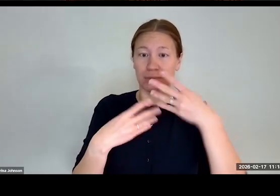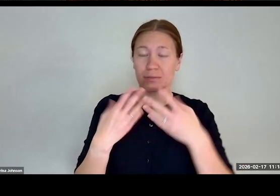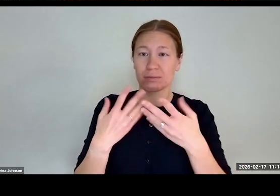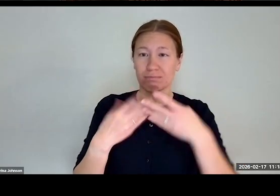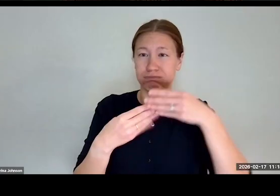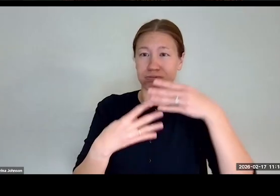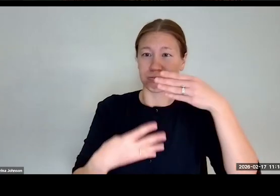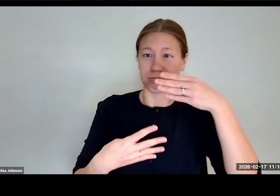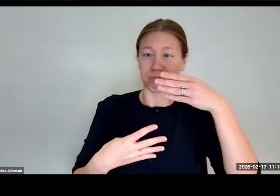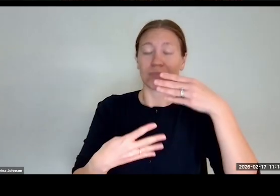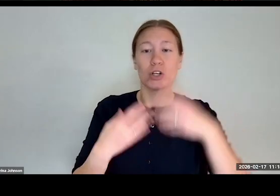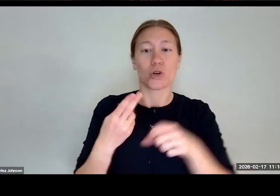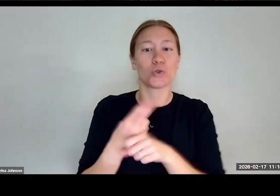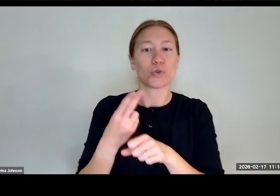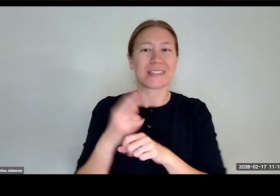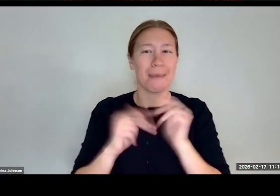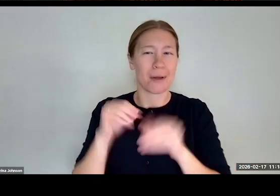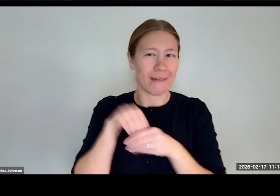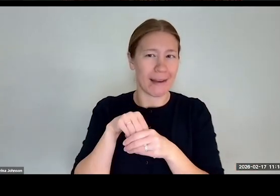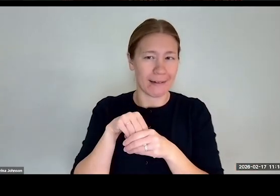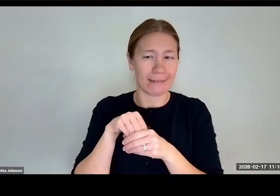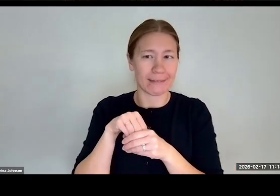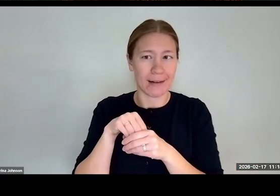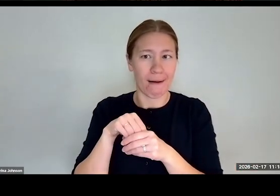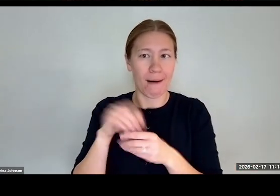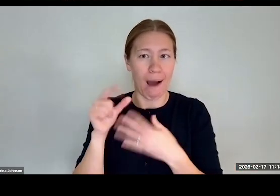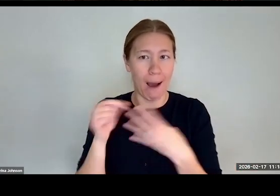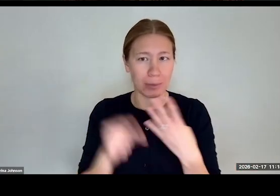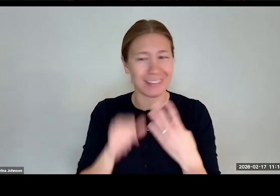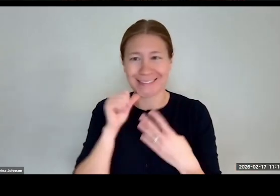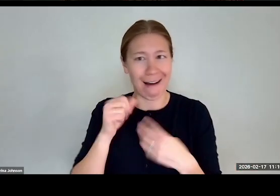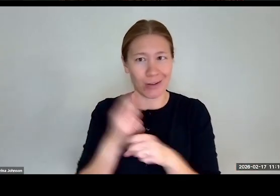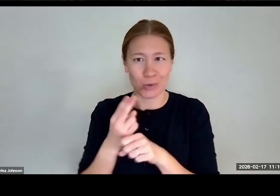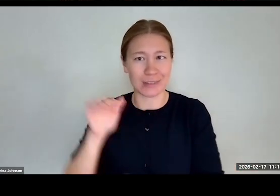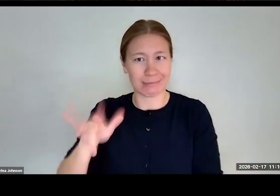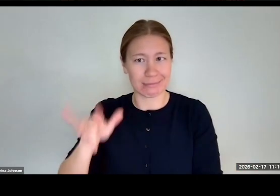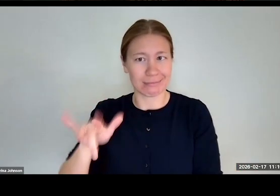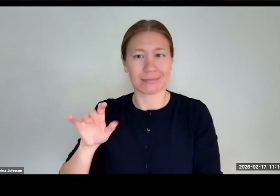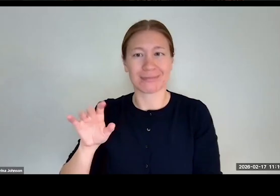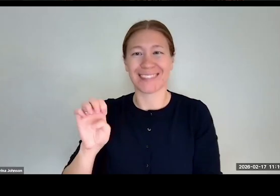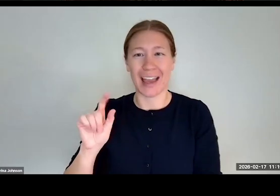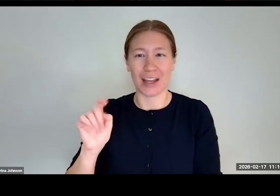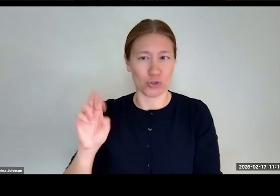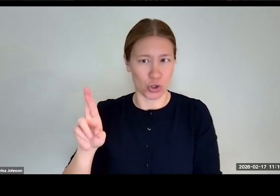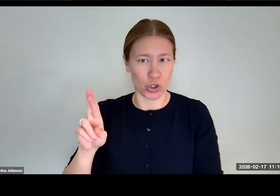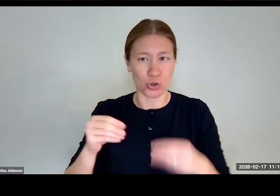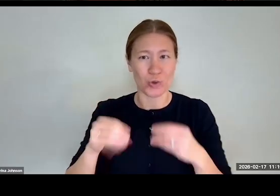rather than hard breaks which can be inserted using like your return or enter key. So the problem with using your enter key